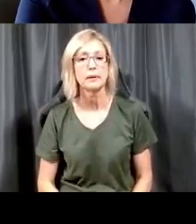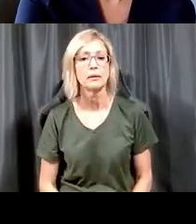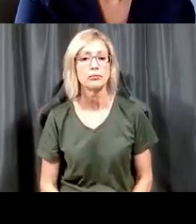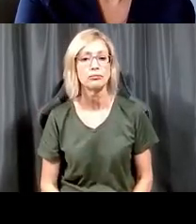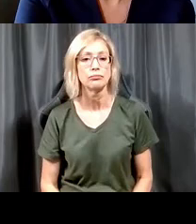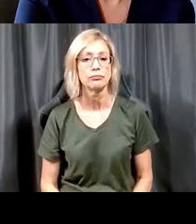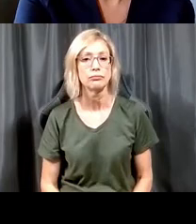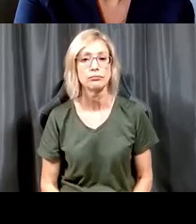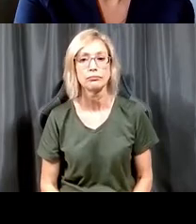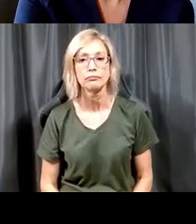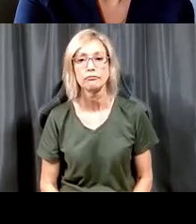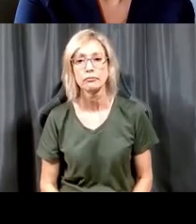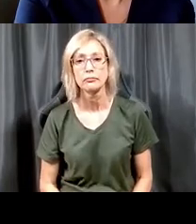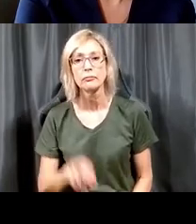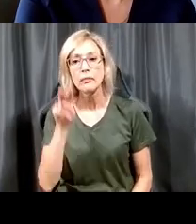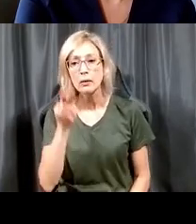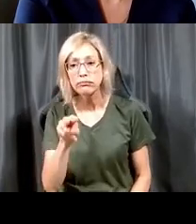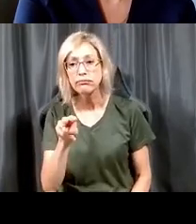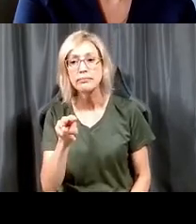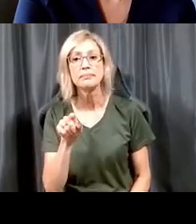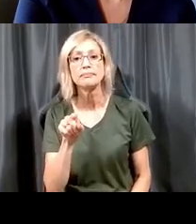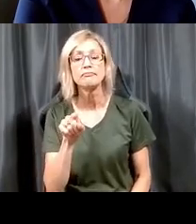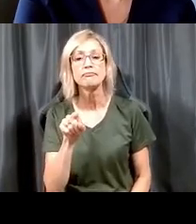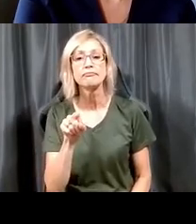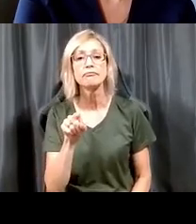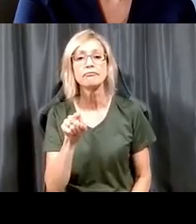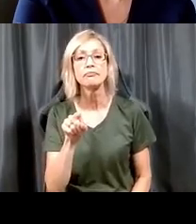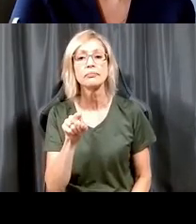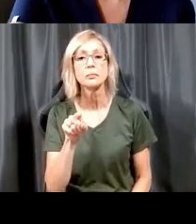come over and you look at their database.